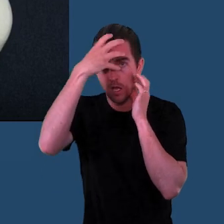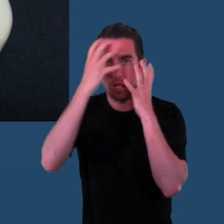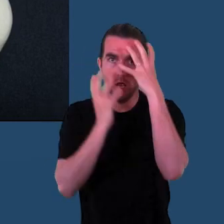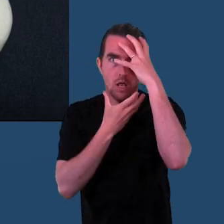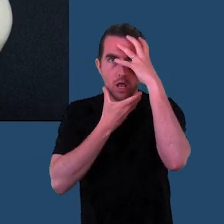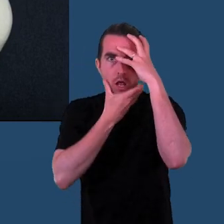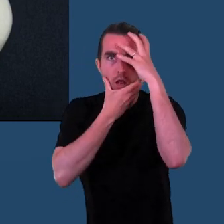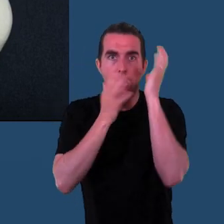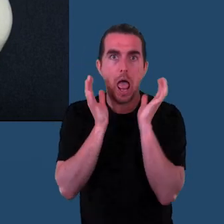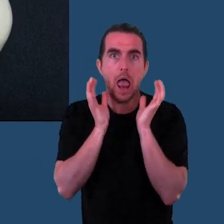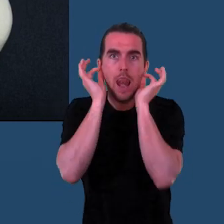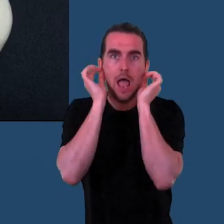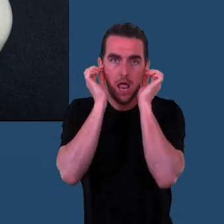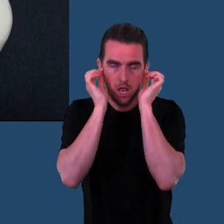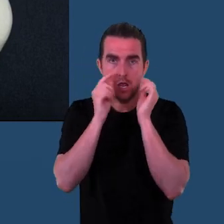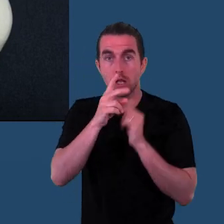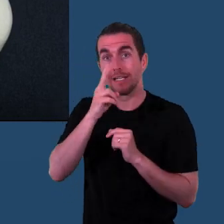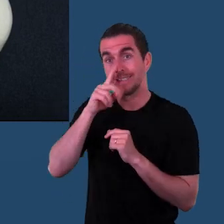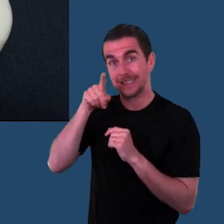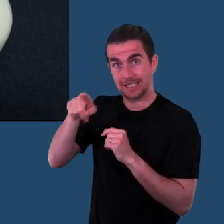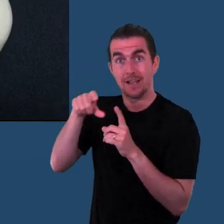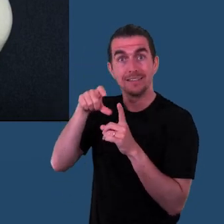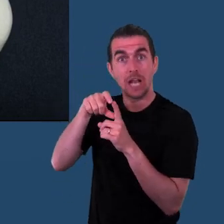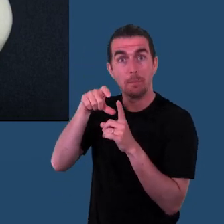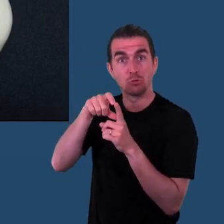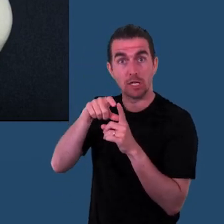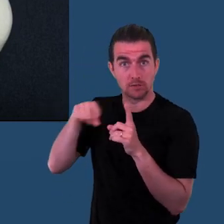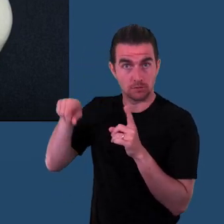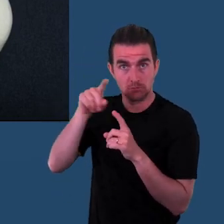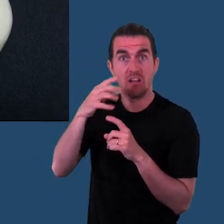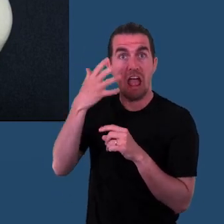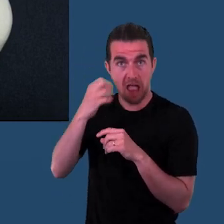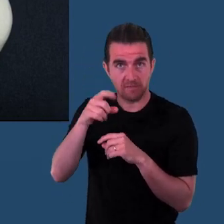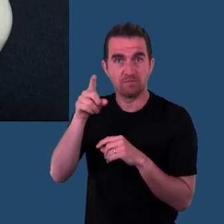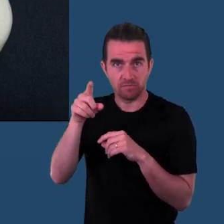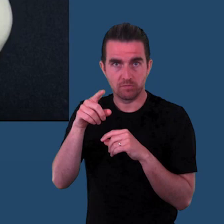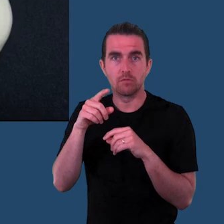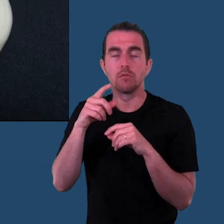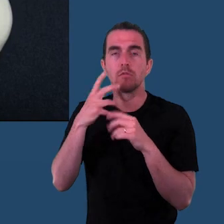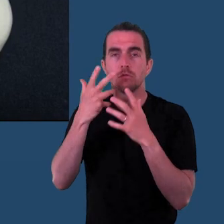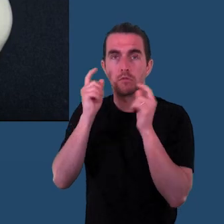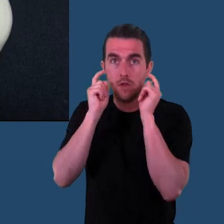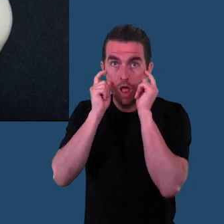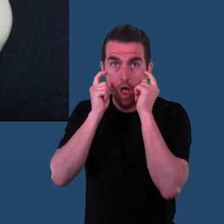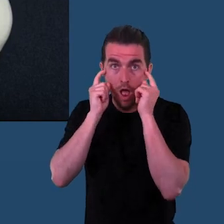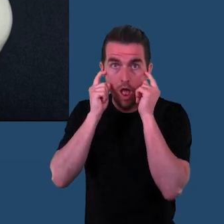And you can see that, in the dimetrodon skull, they also have it, as well. So yeah, they are synapsids,